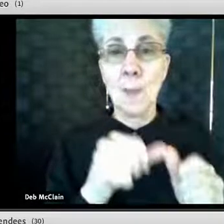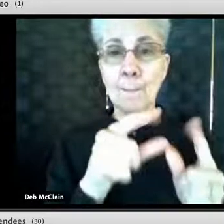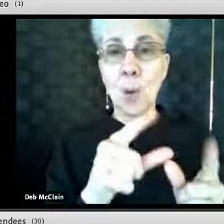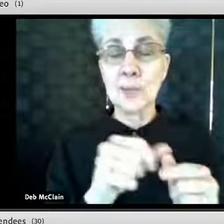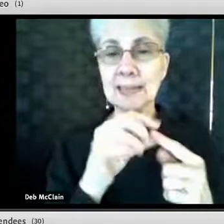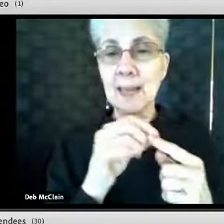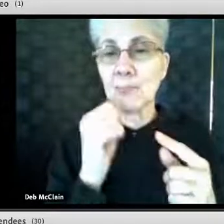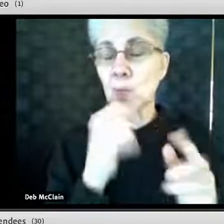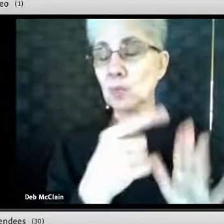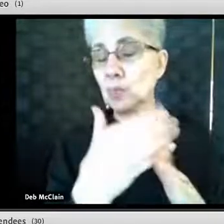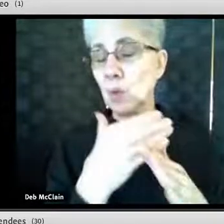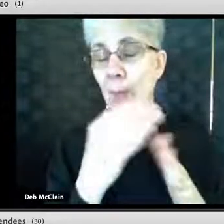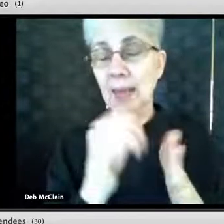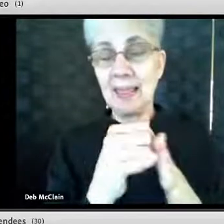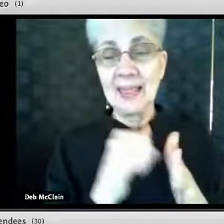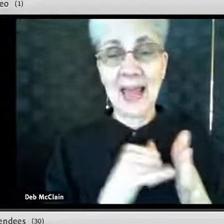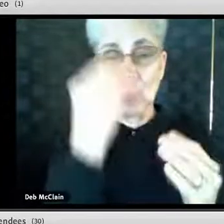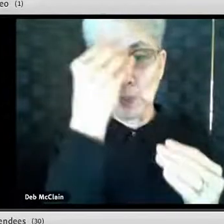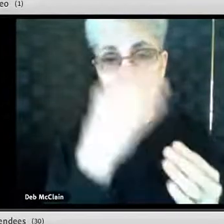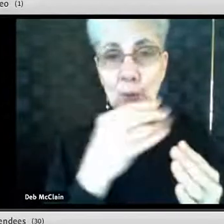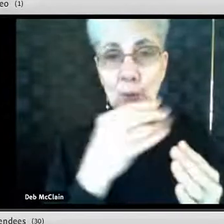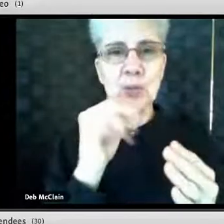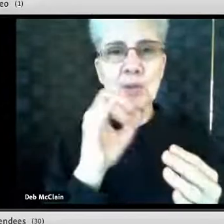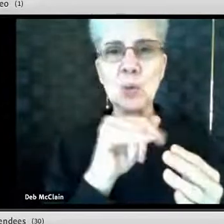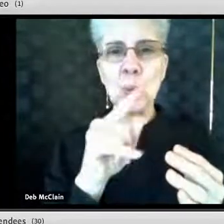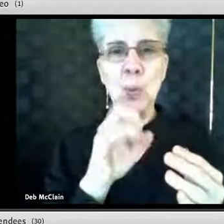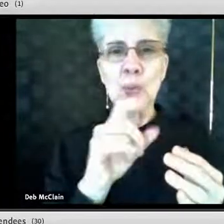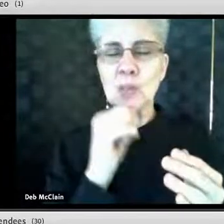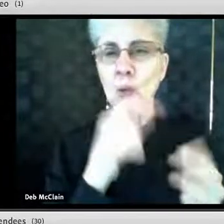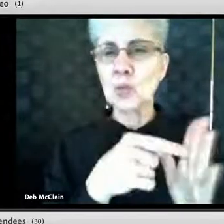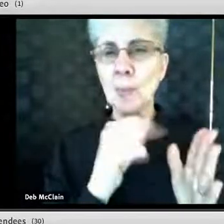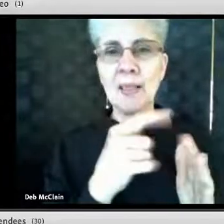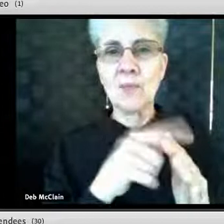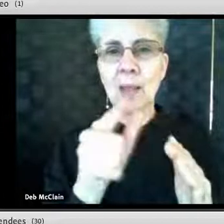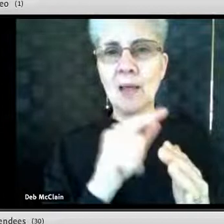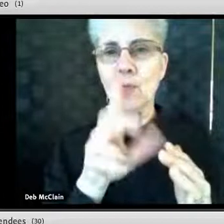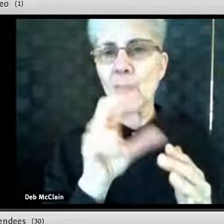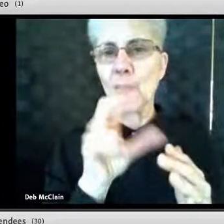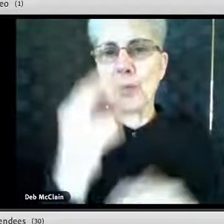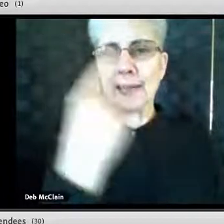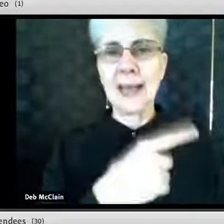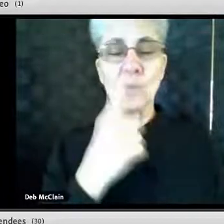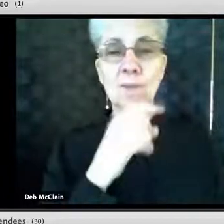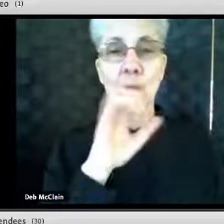They said just don't show me that snooze button. Don't show me anything from the library for 30 days or forever.